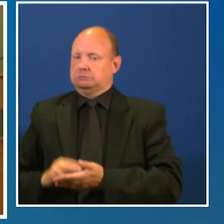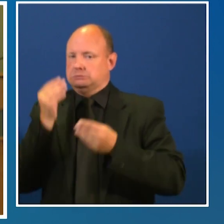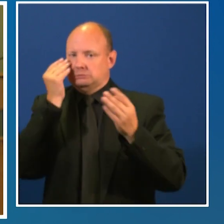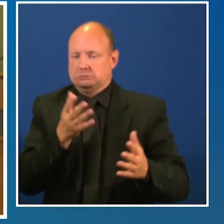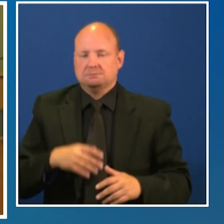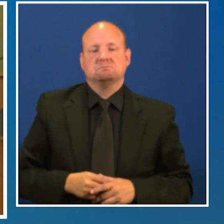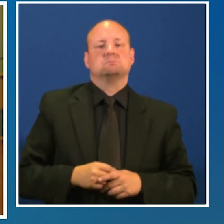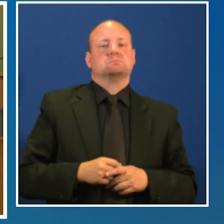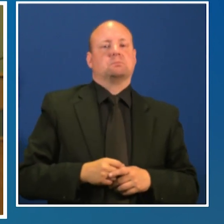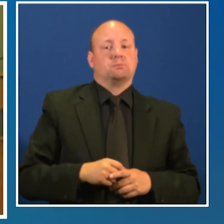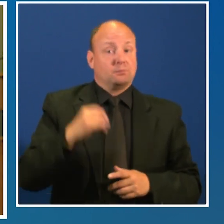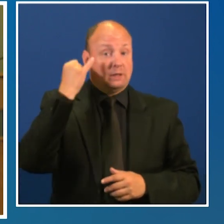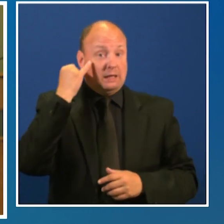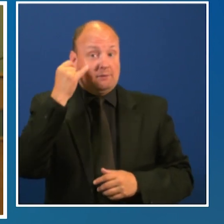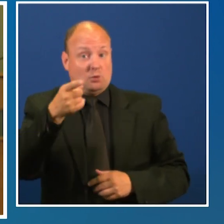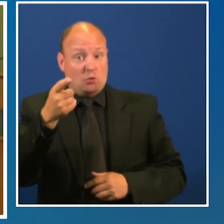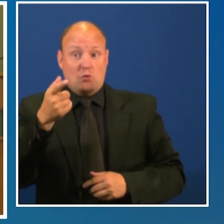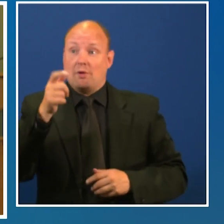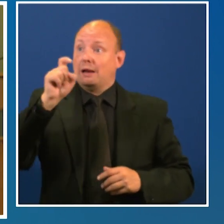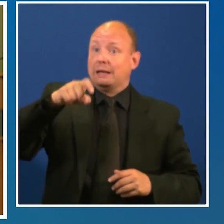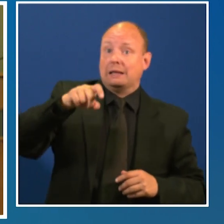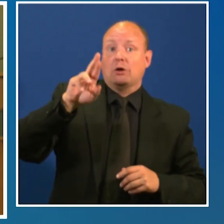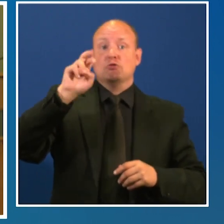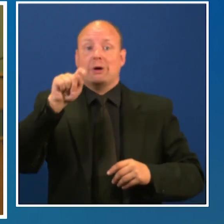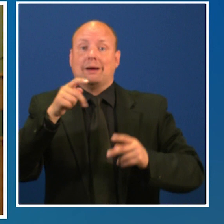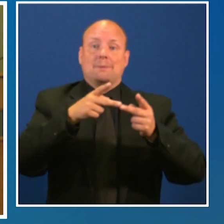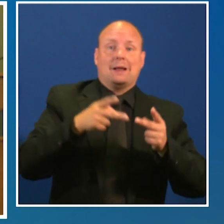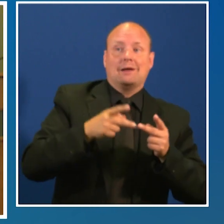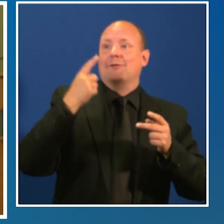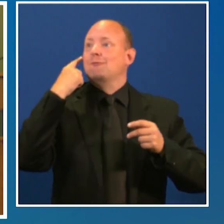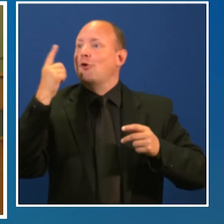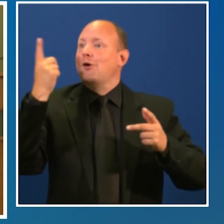Community Centers, rental spaces are also now open to host